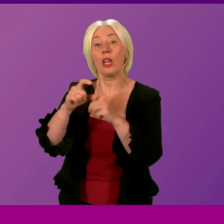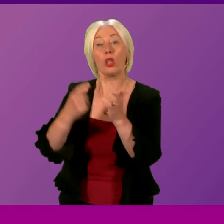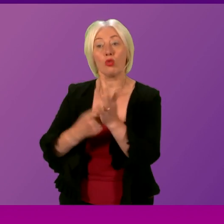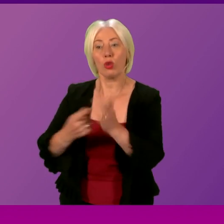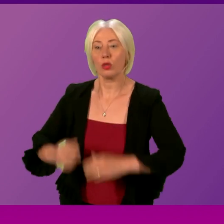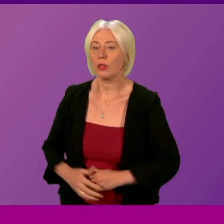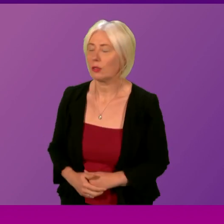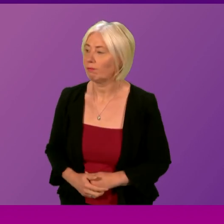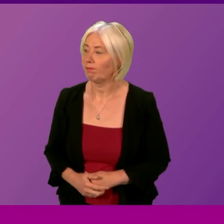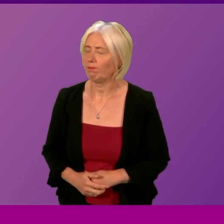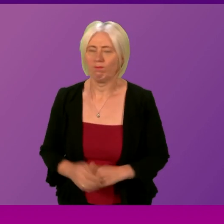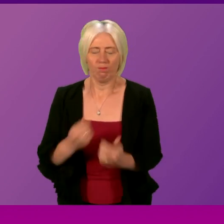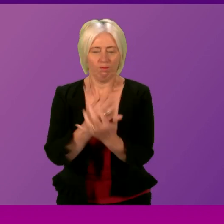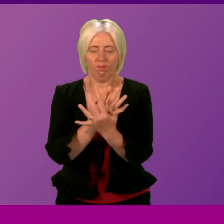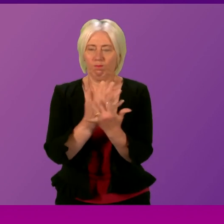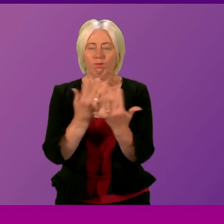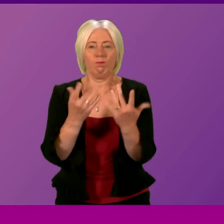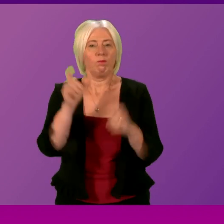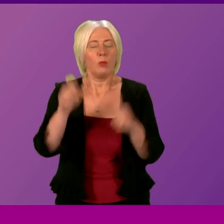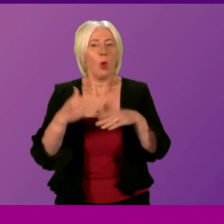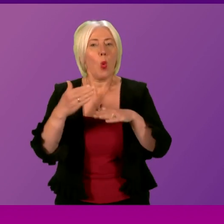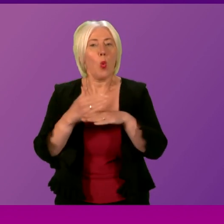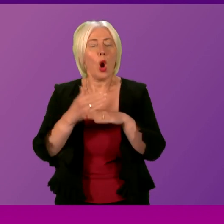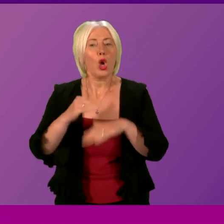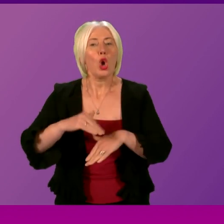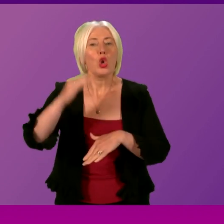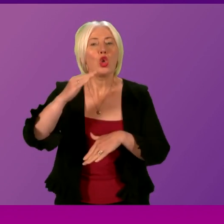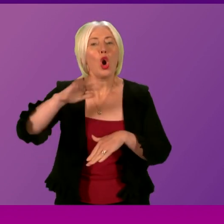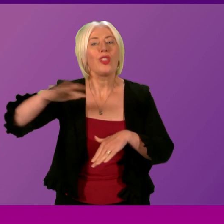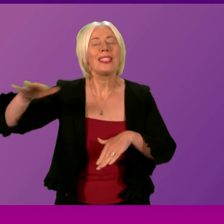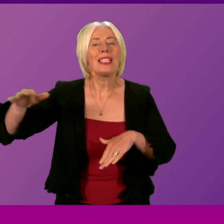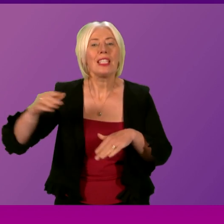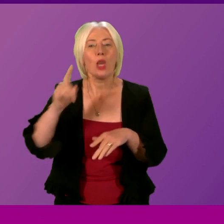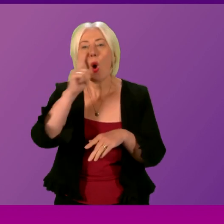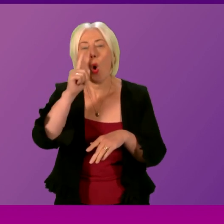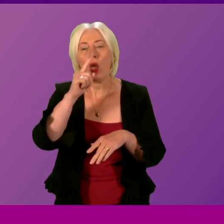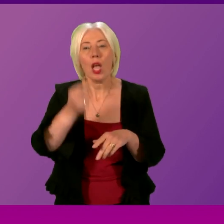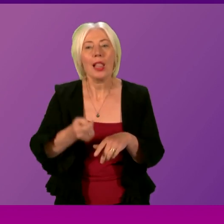Tens of thousands of people work in Scotland’s North Sea oil and gas sector. It raises billions